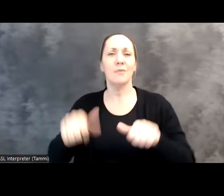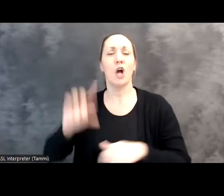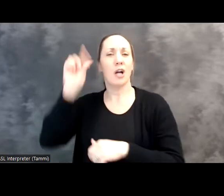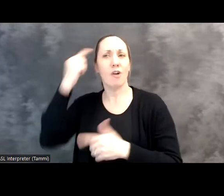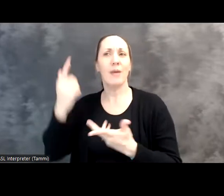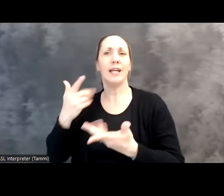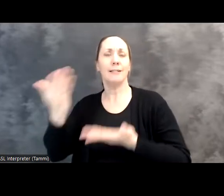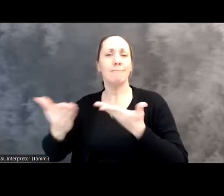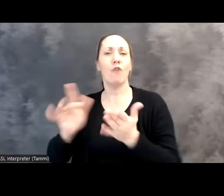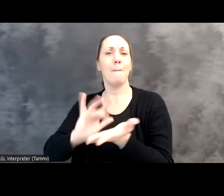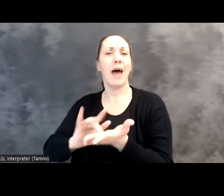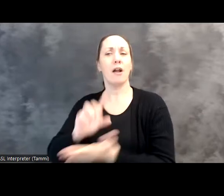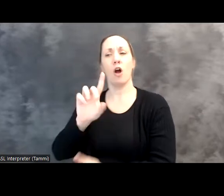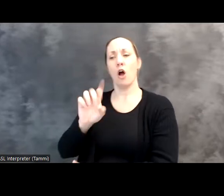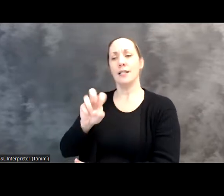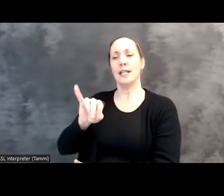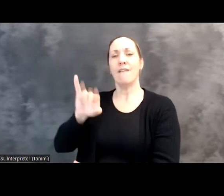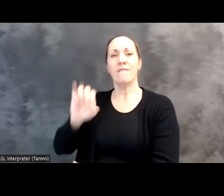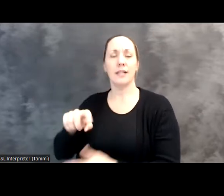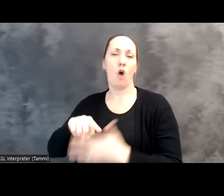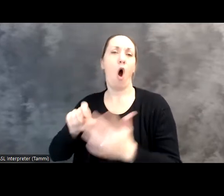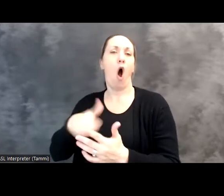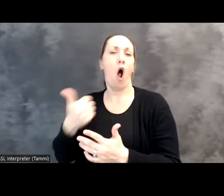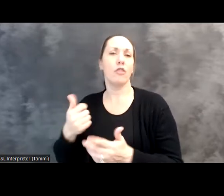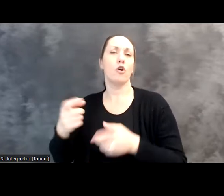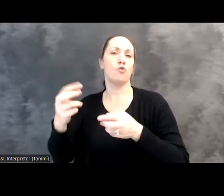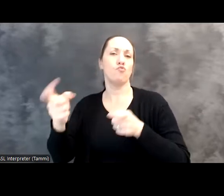device design, digital device accessibility, government regulation